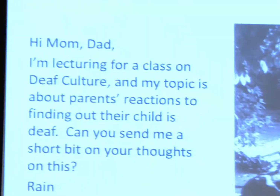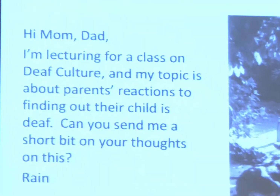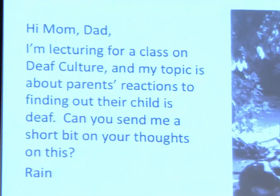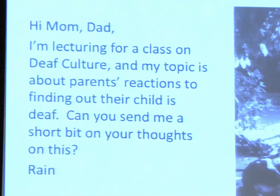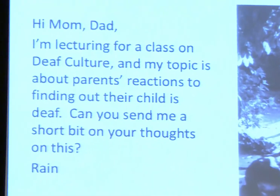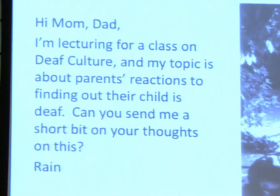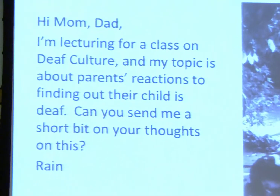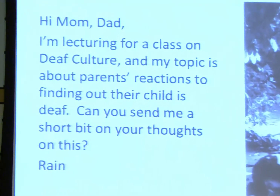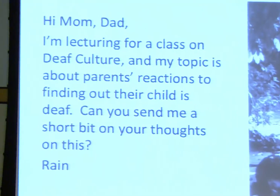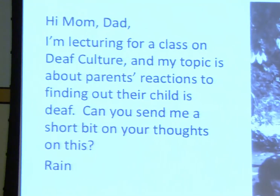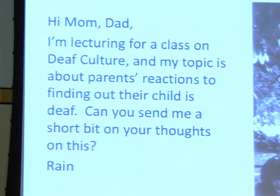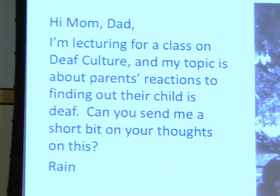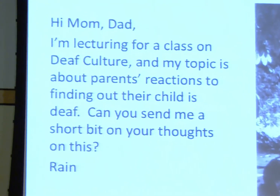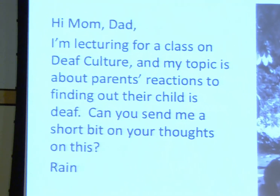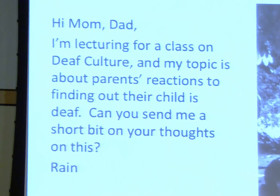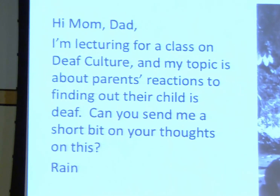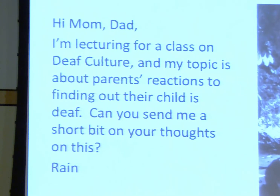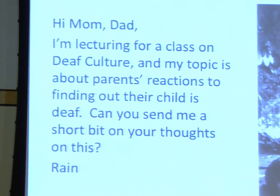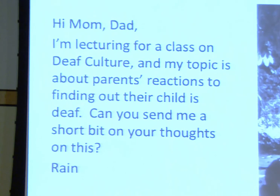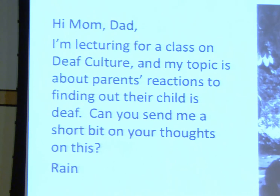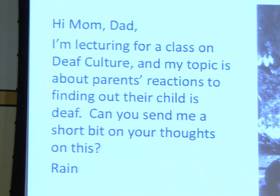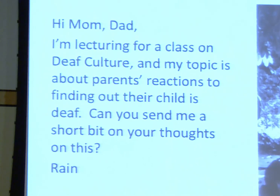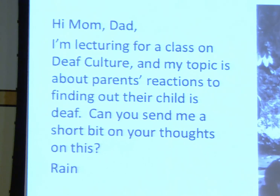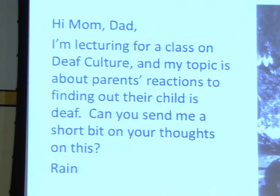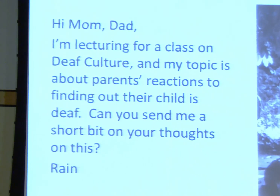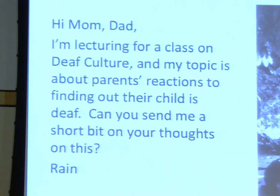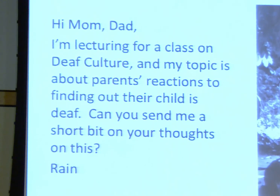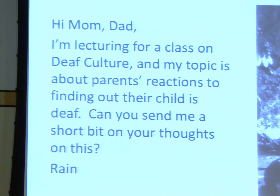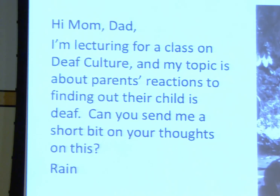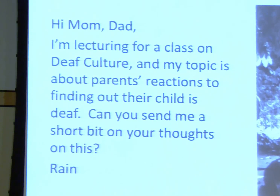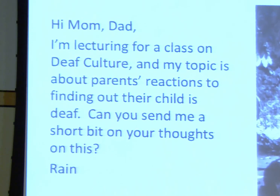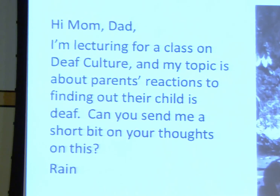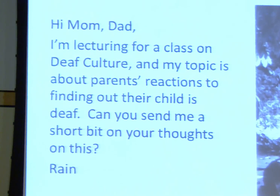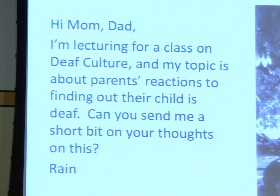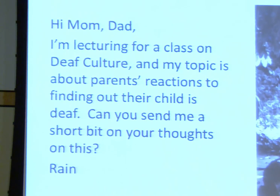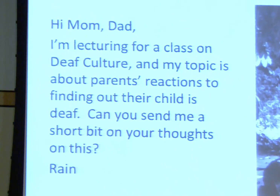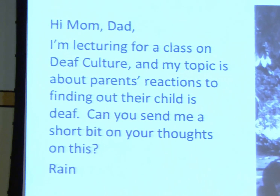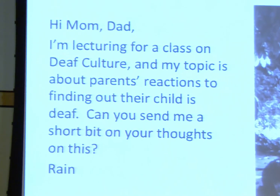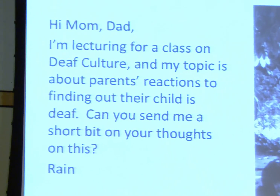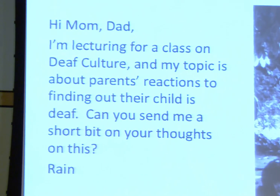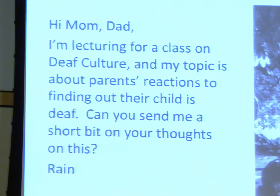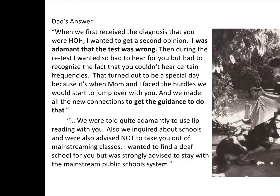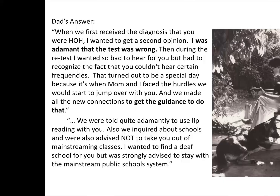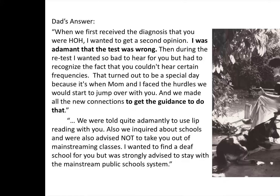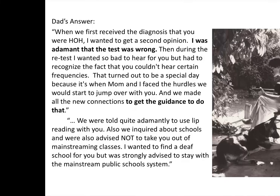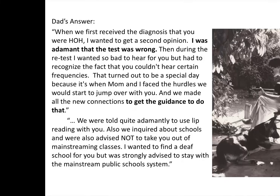"to finding out their child is deaf. "Can you send me a short bit on your thoughts on this? Rain."